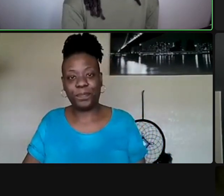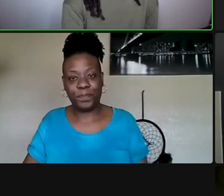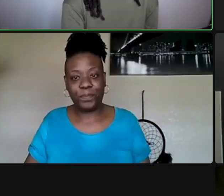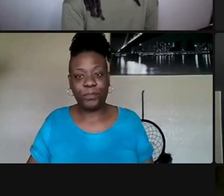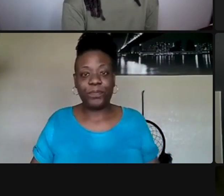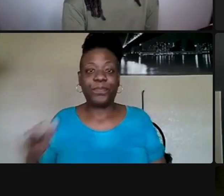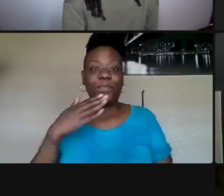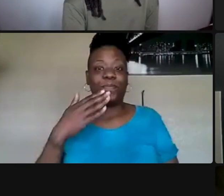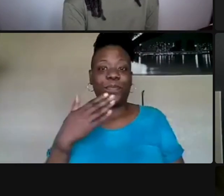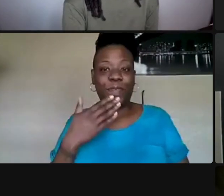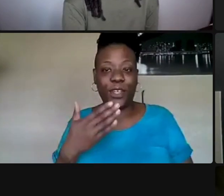Thank you, Tia.